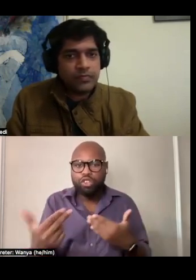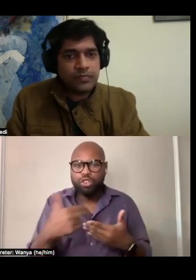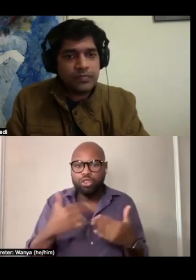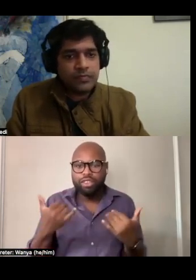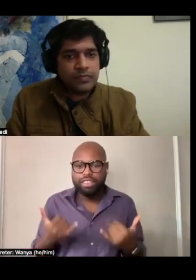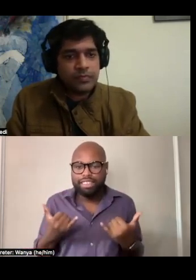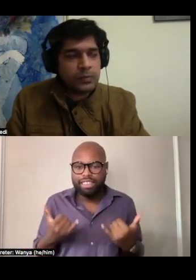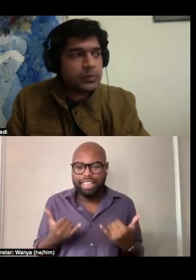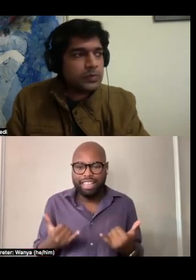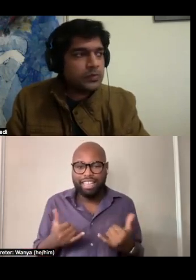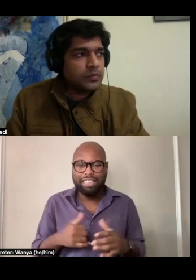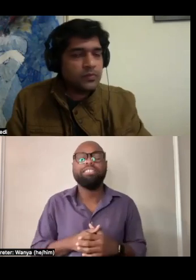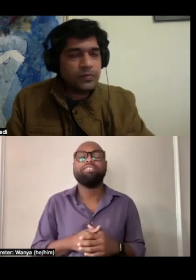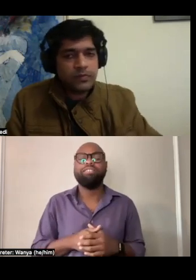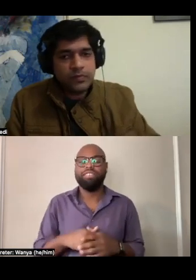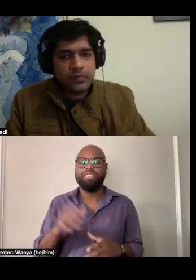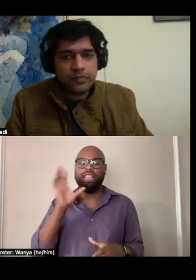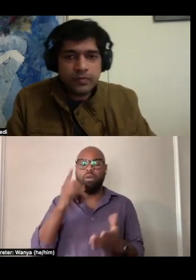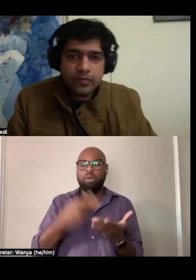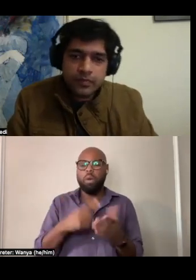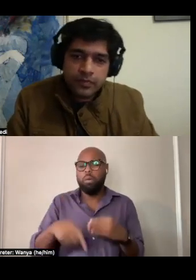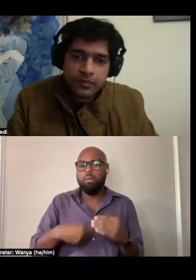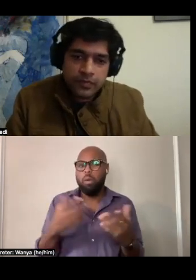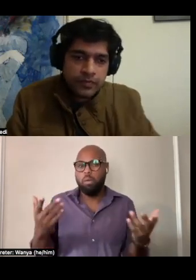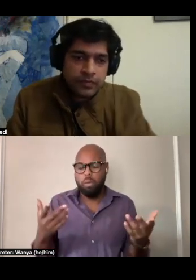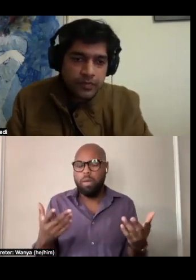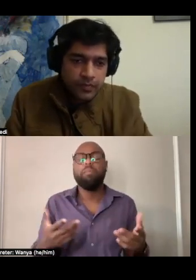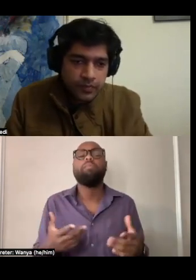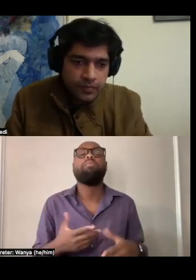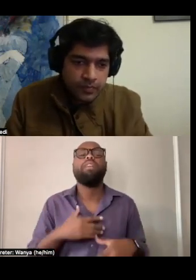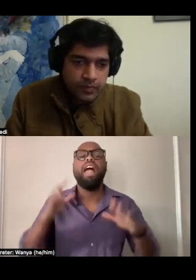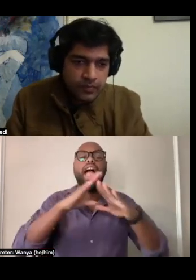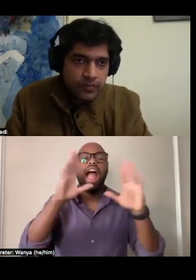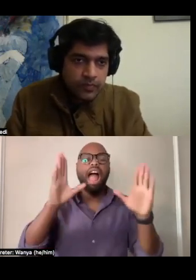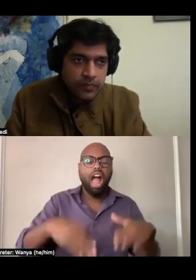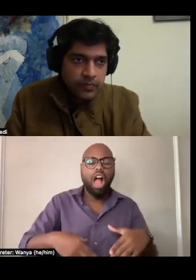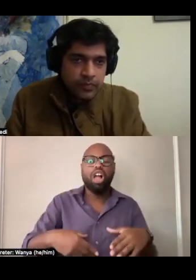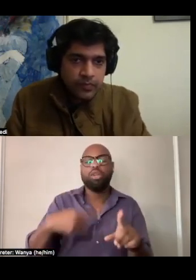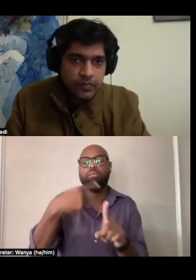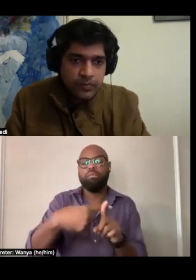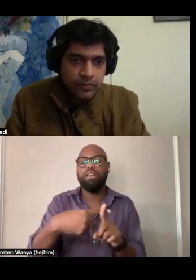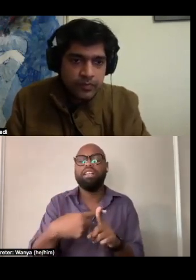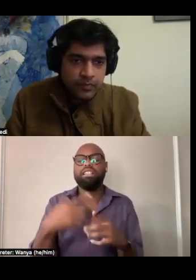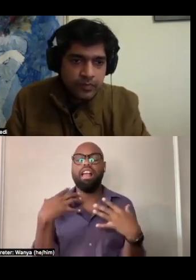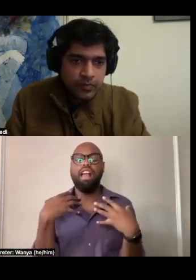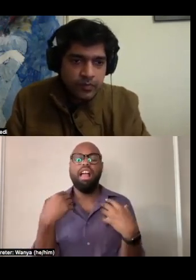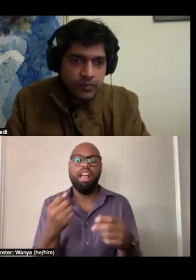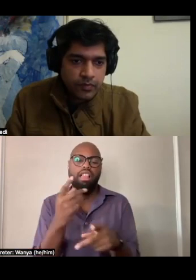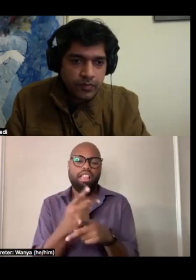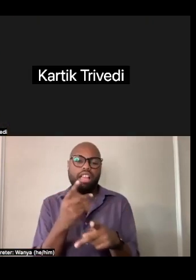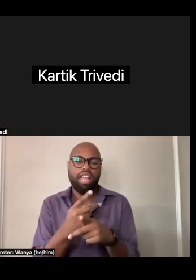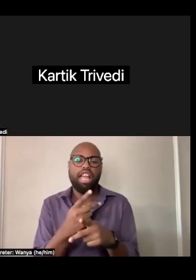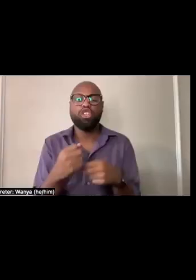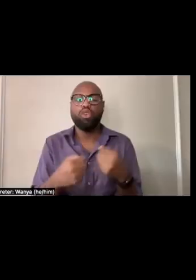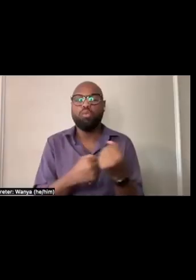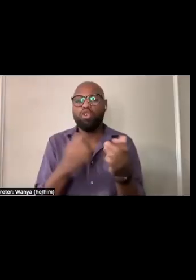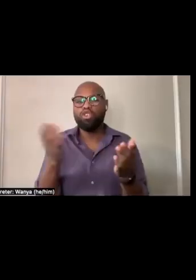I'm going to be talking about a housing plus health care and supportive services pilot program in Oakland,